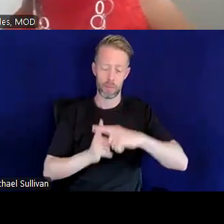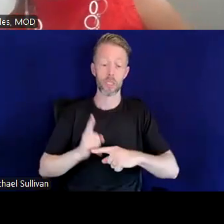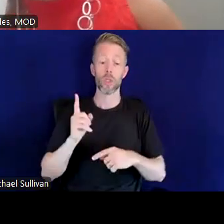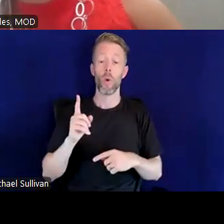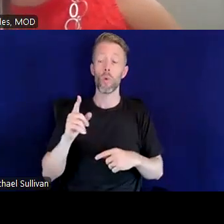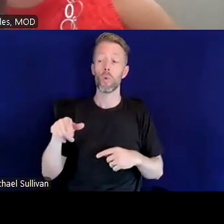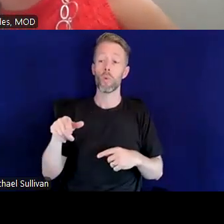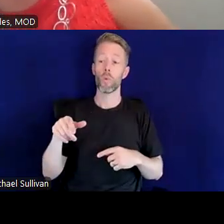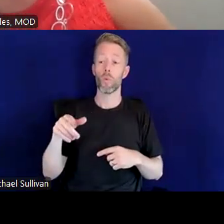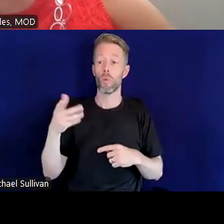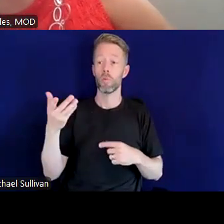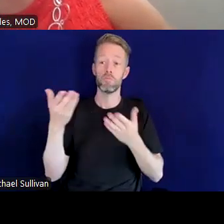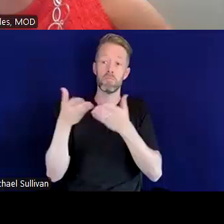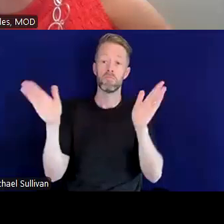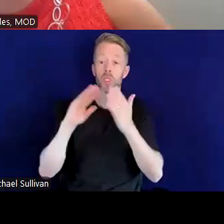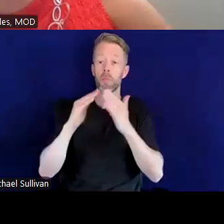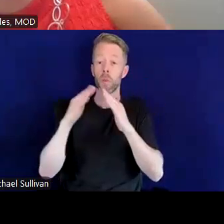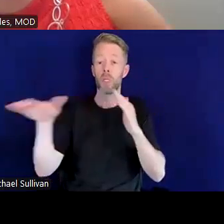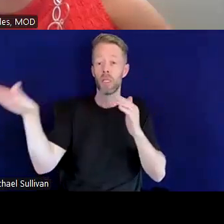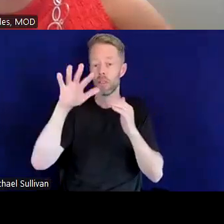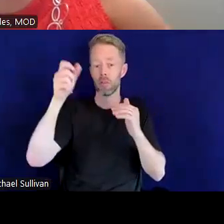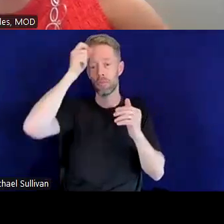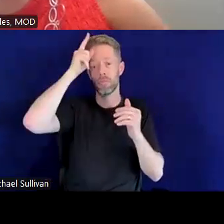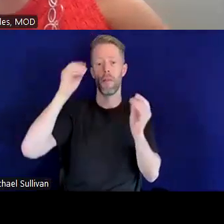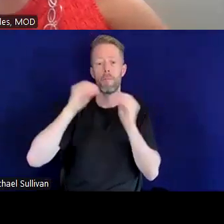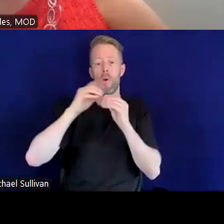things. So the community understands more about ADA than